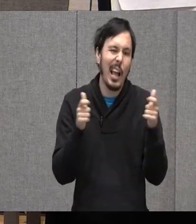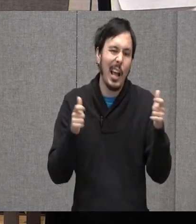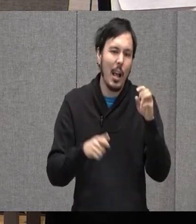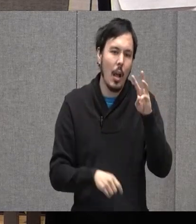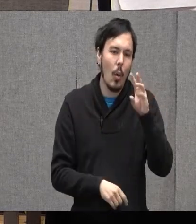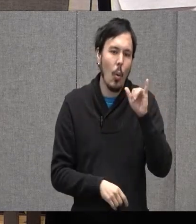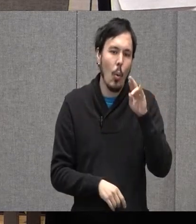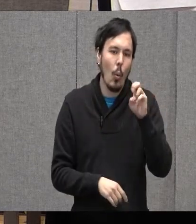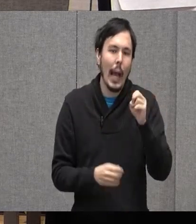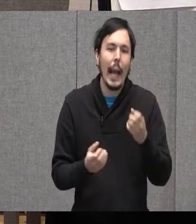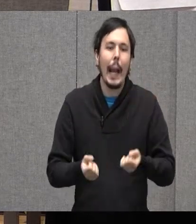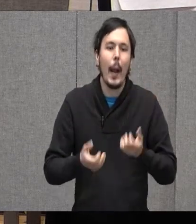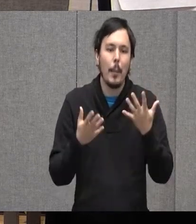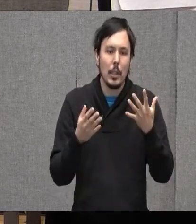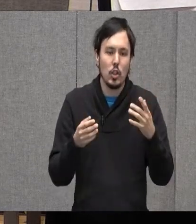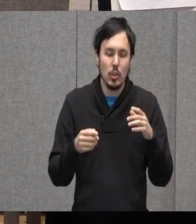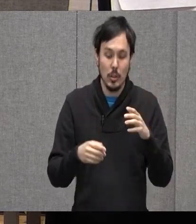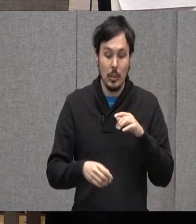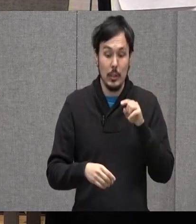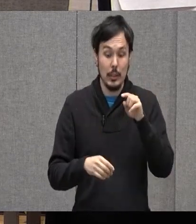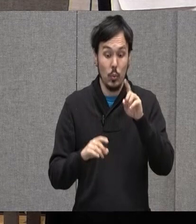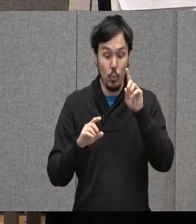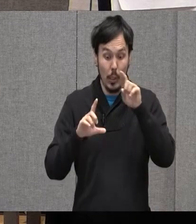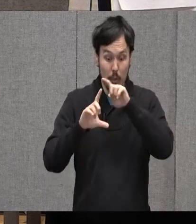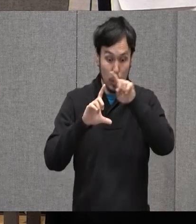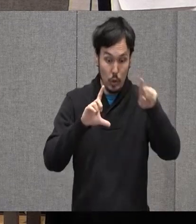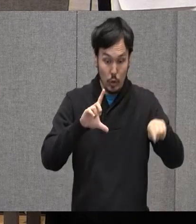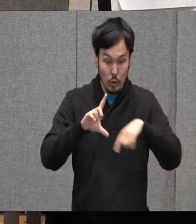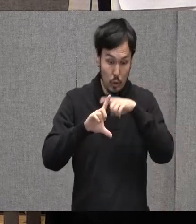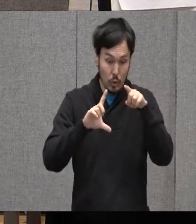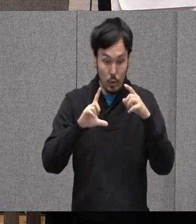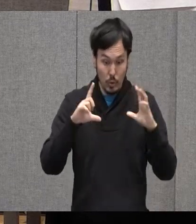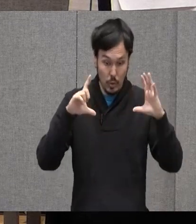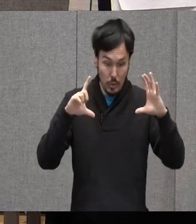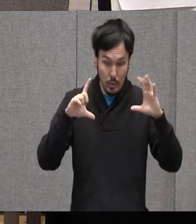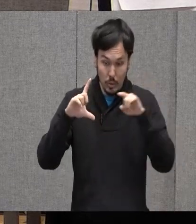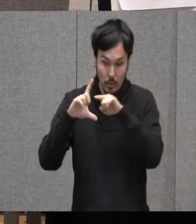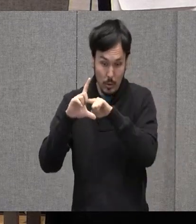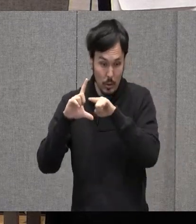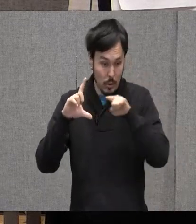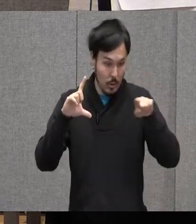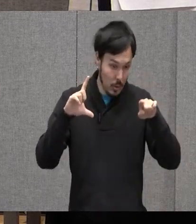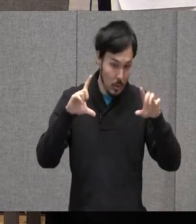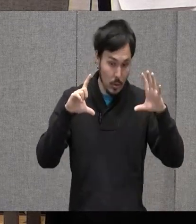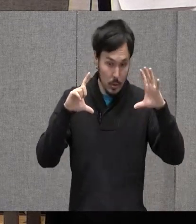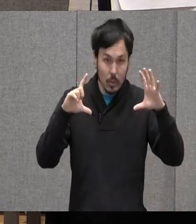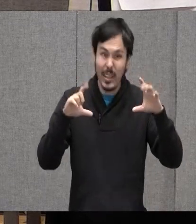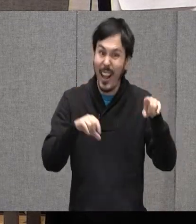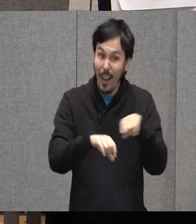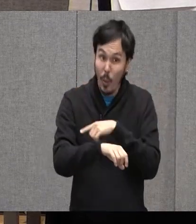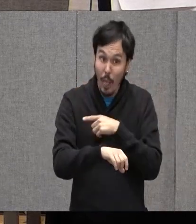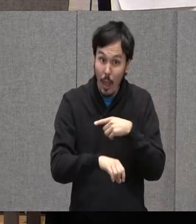So this one is three inches. That is information we're gonna need to know so it's a quantity. I'm gonna circle it.